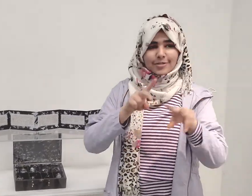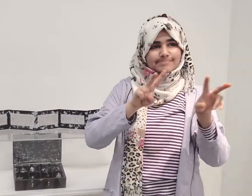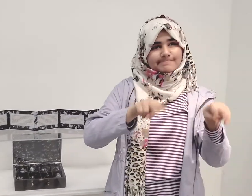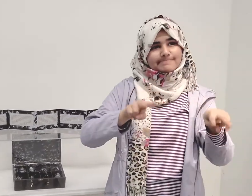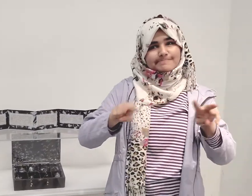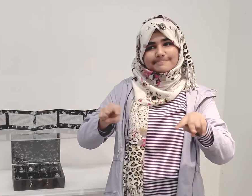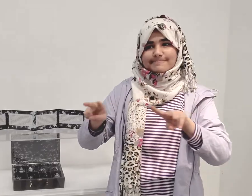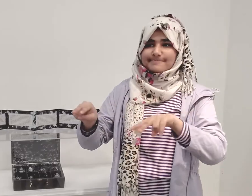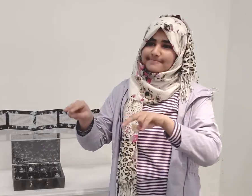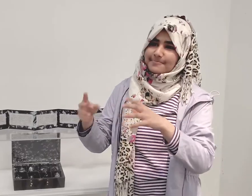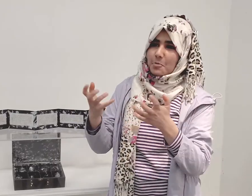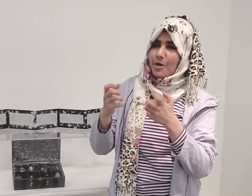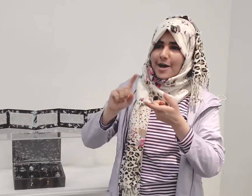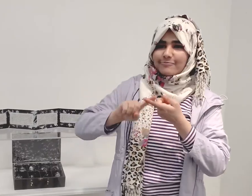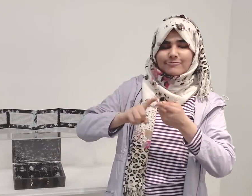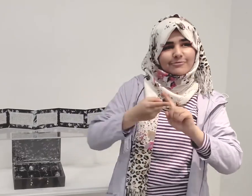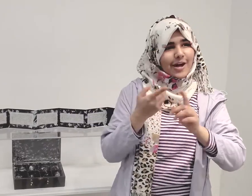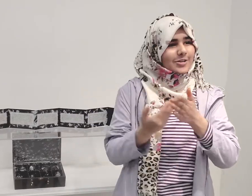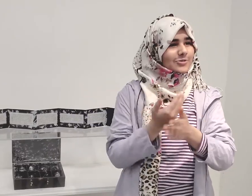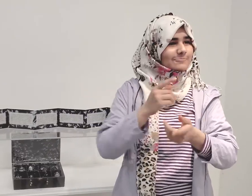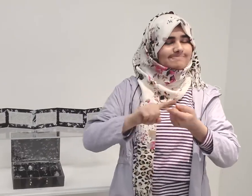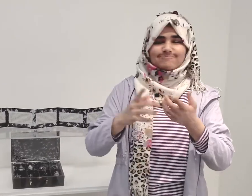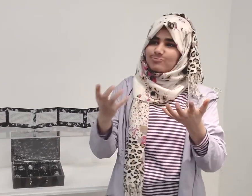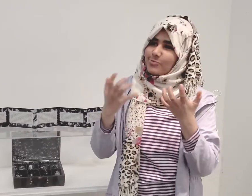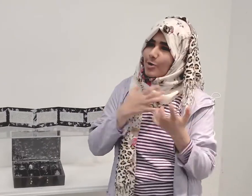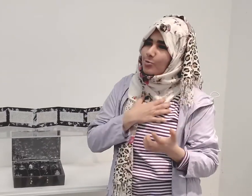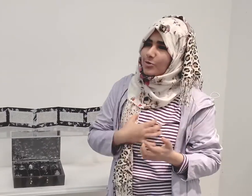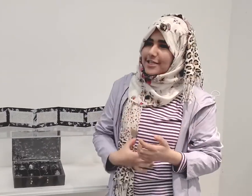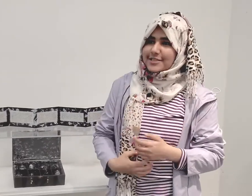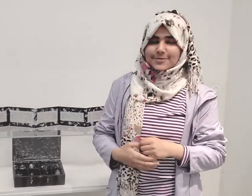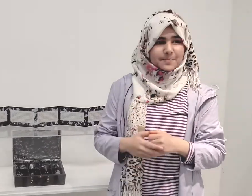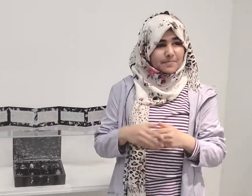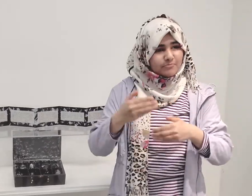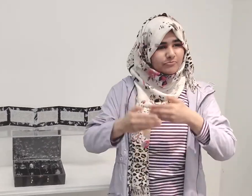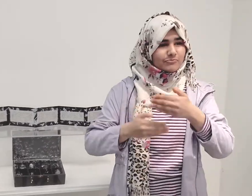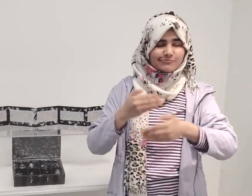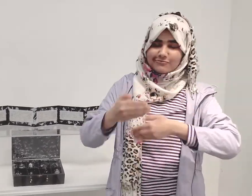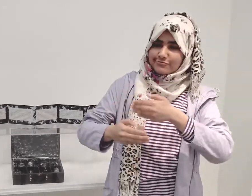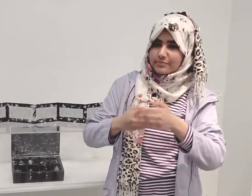I looked around and saw friends signing and I wanted to be part of that.